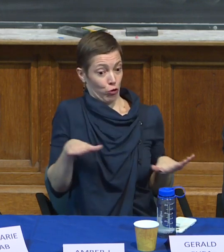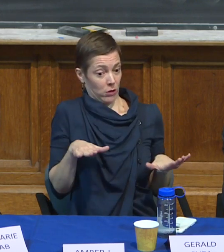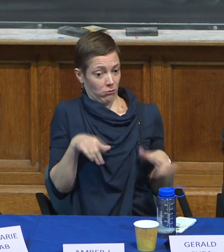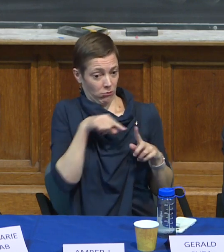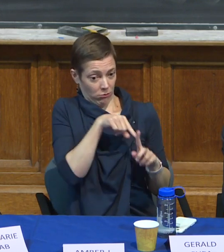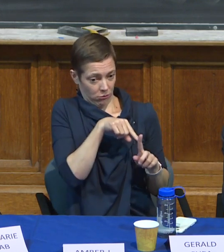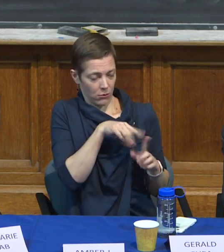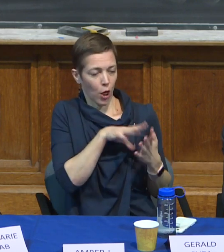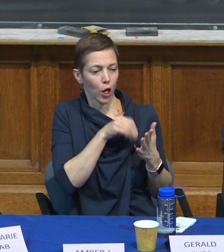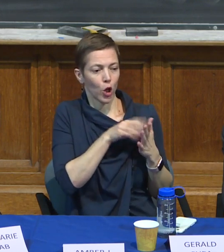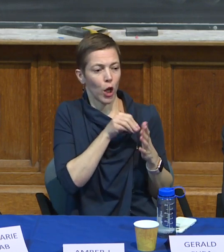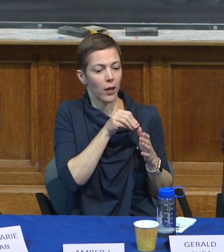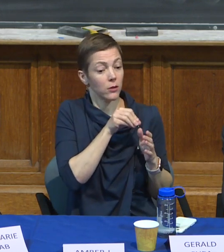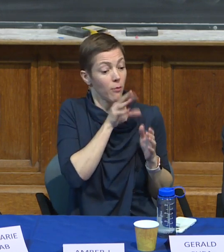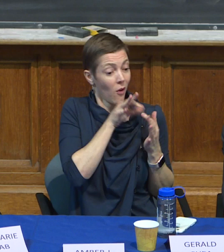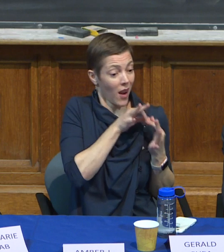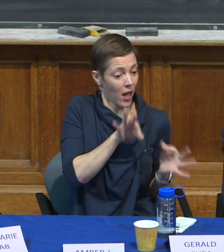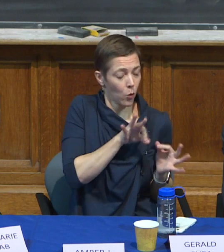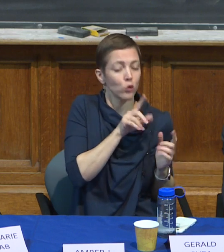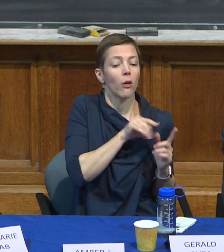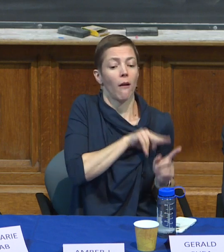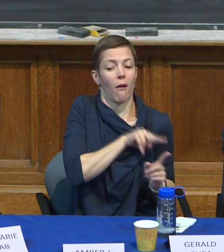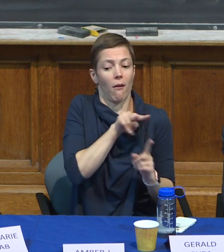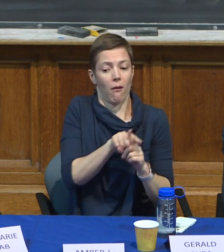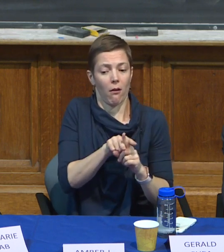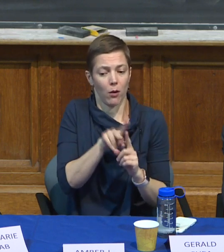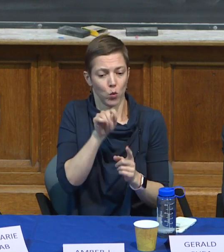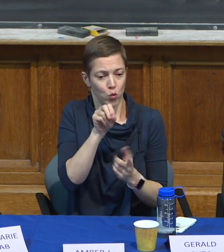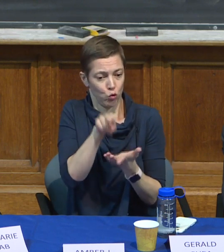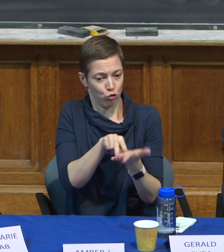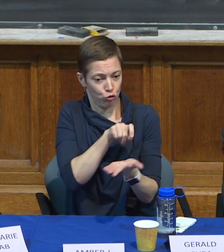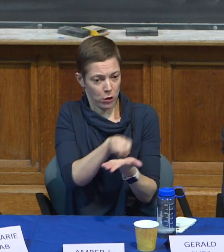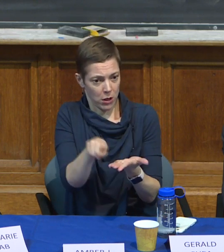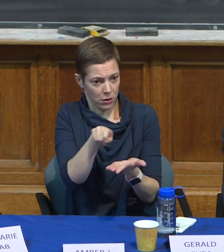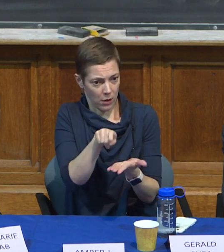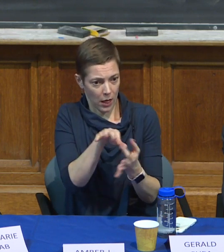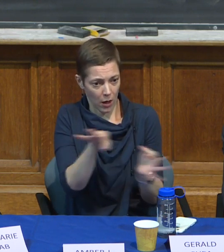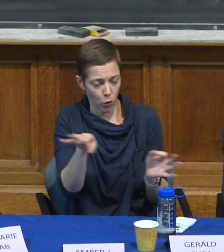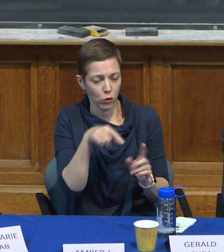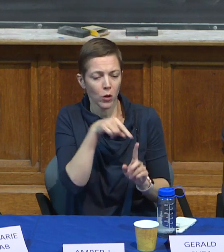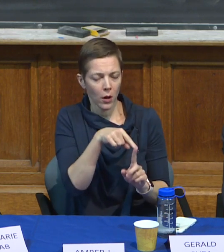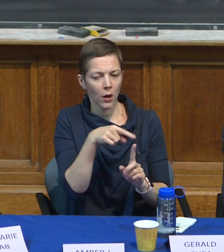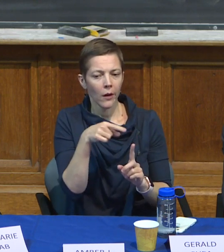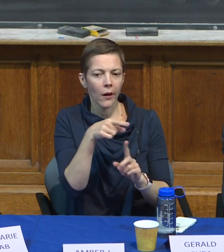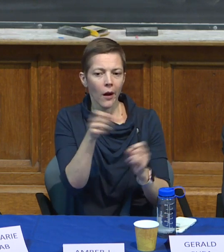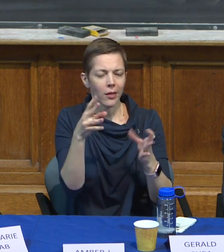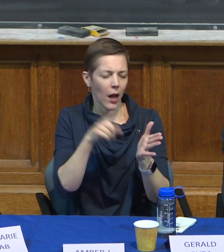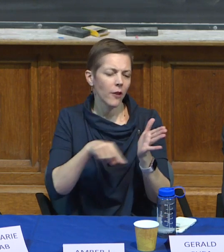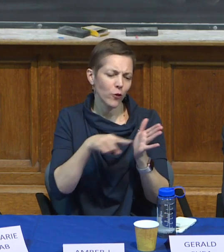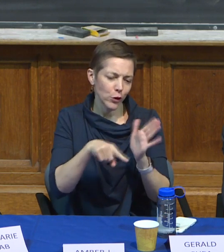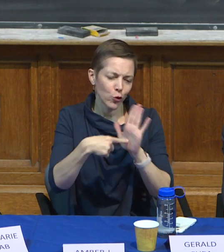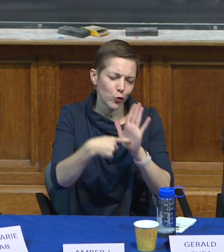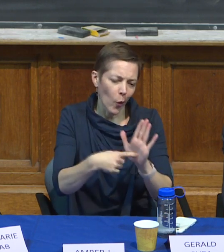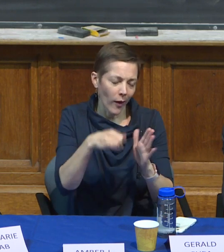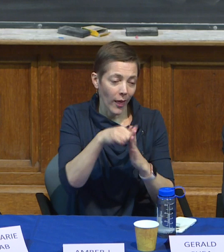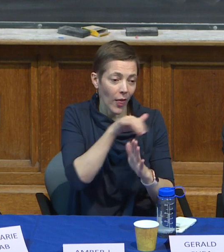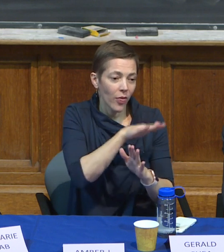For hearing children, learning a spoken language tracks with the written language that they also learn.